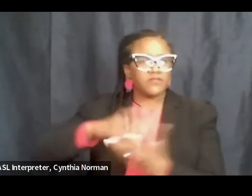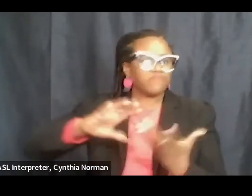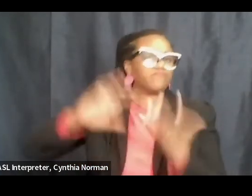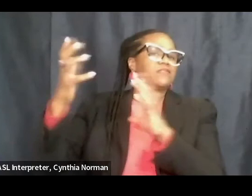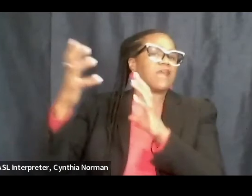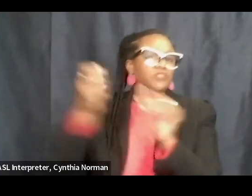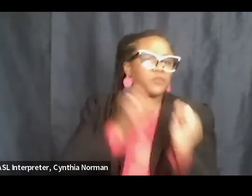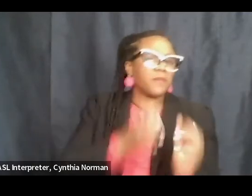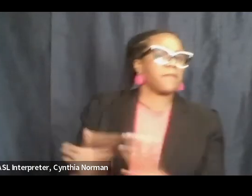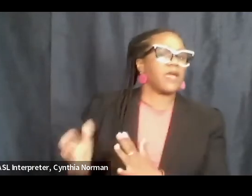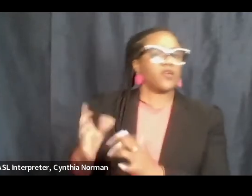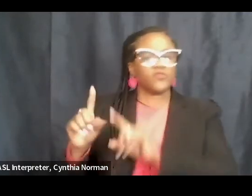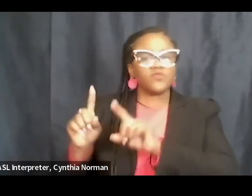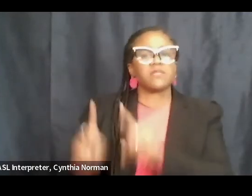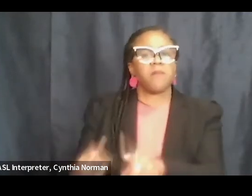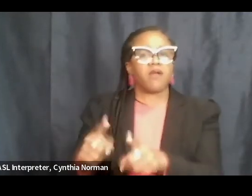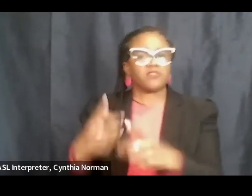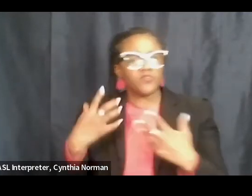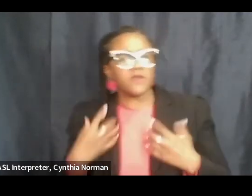response, recovery and mitigation plans.